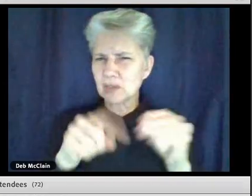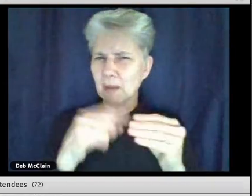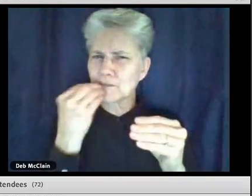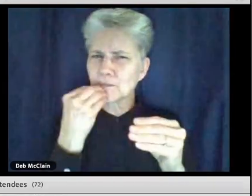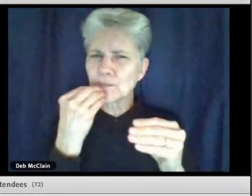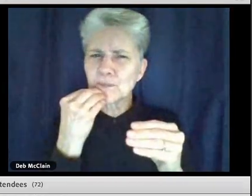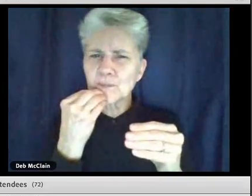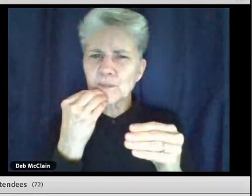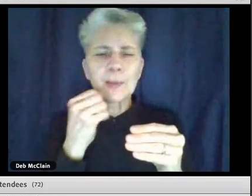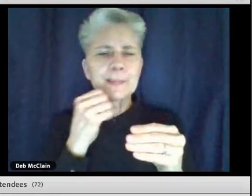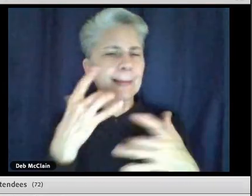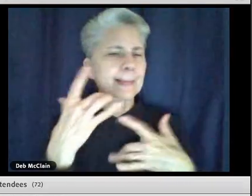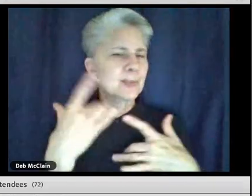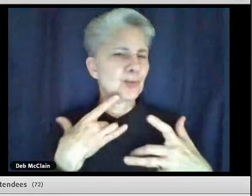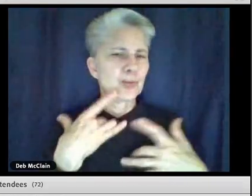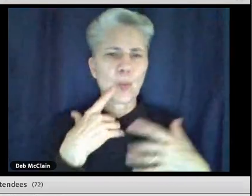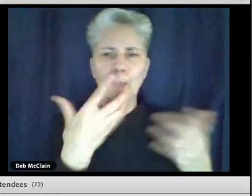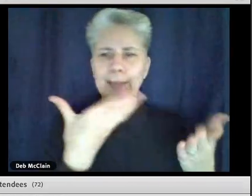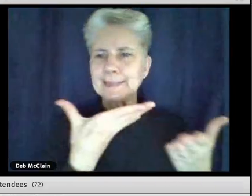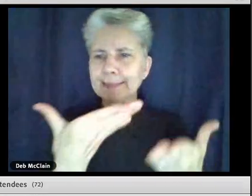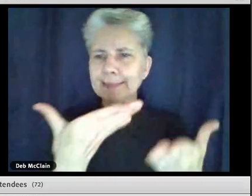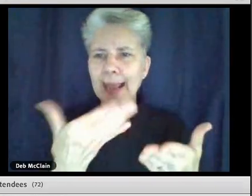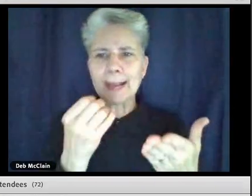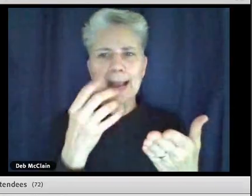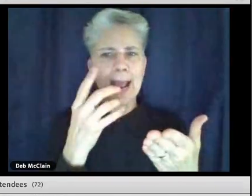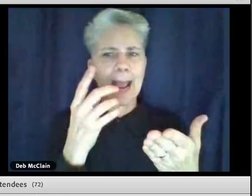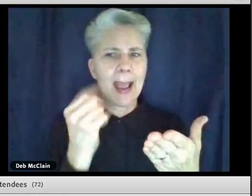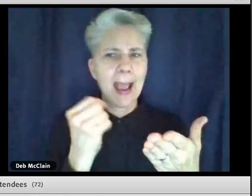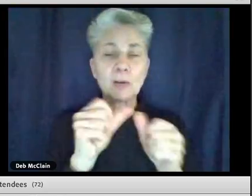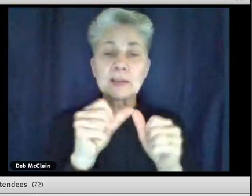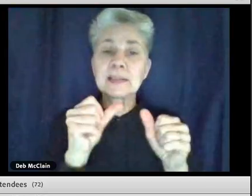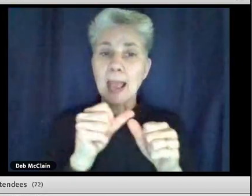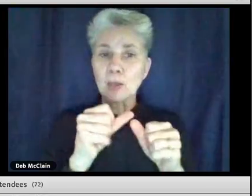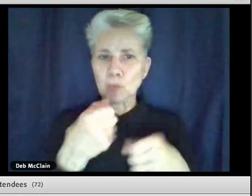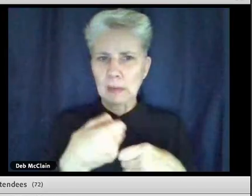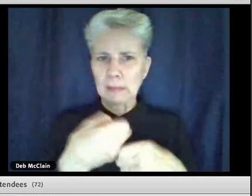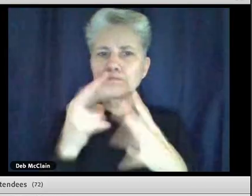It's not a concern with takeout. This is a site you can look at and read about food.